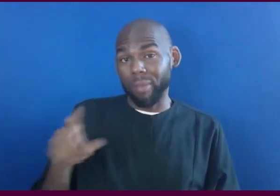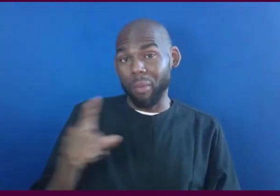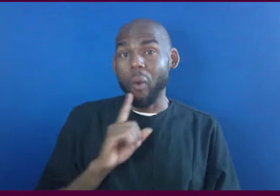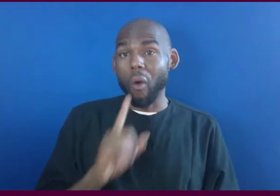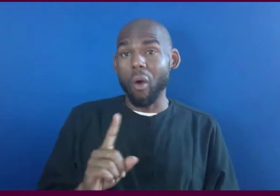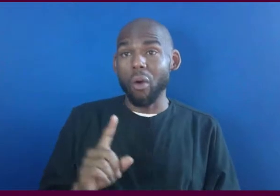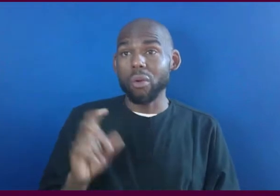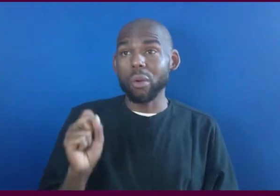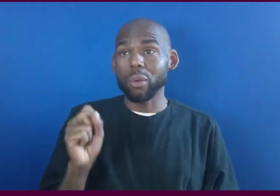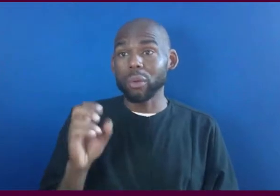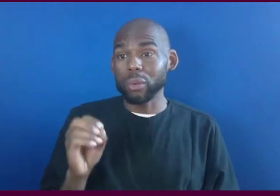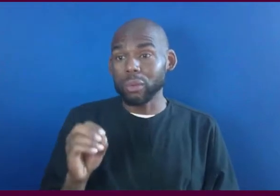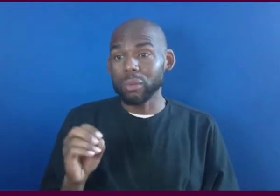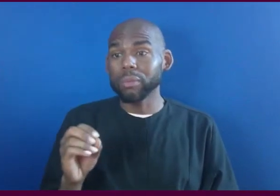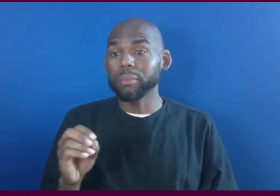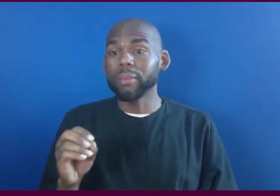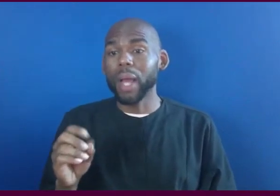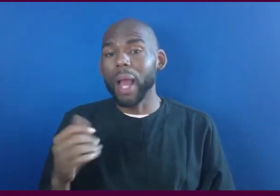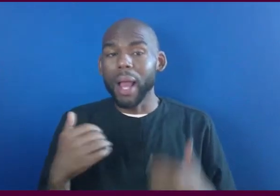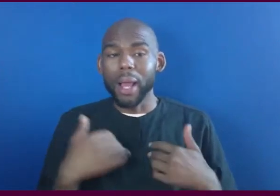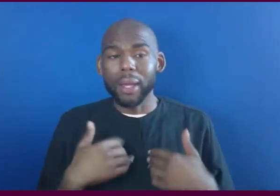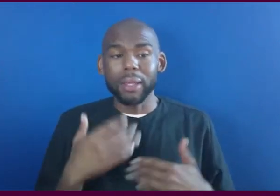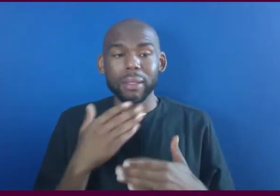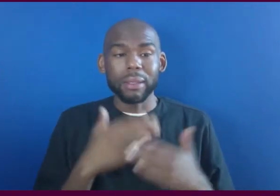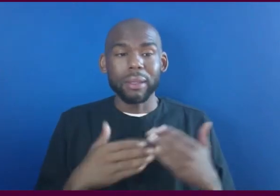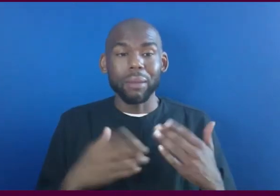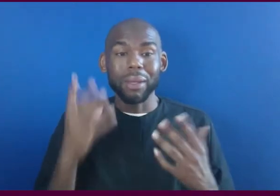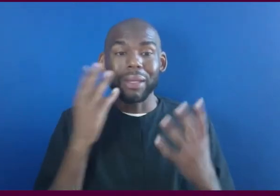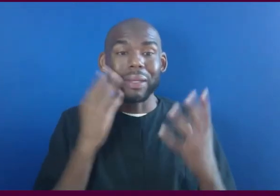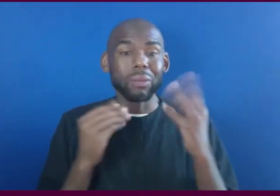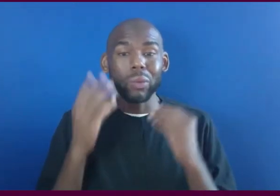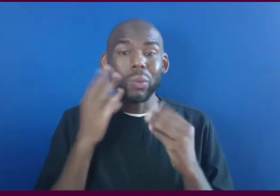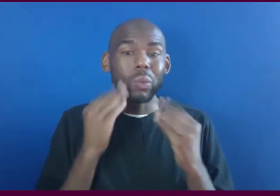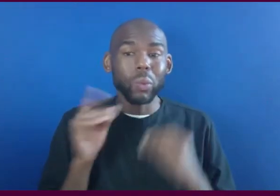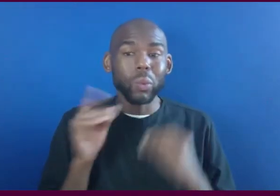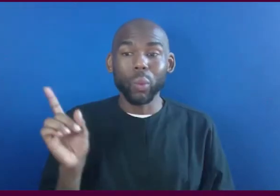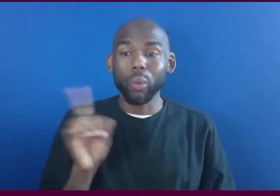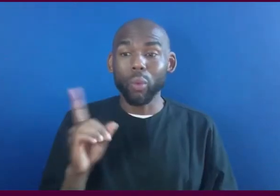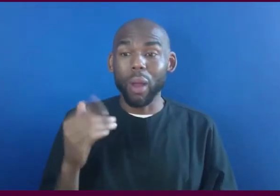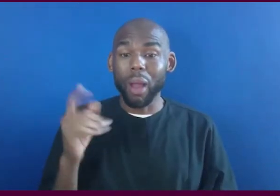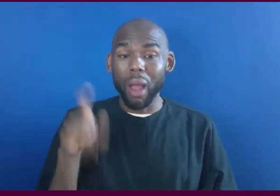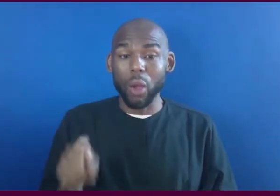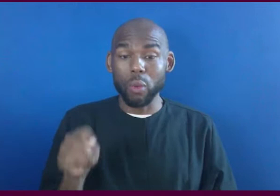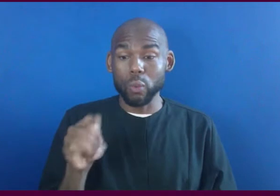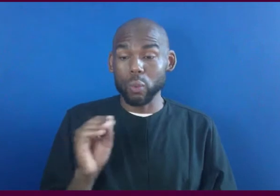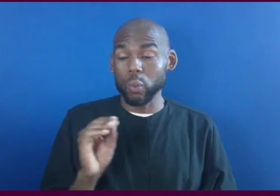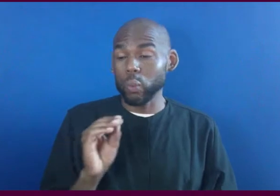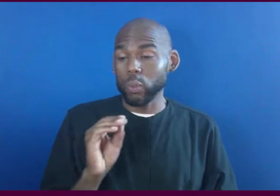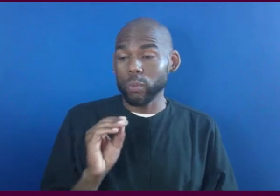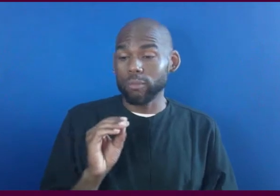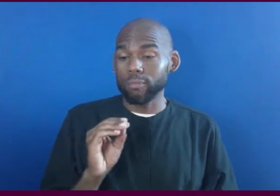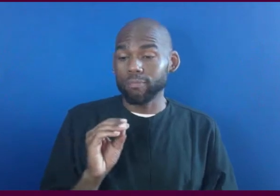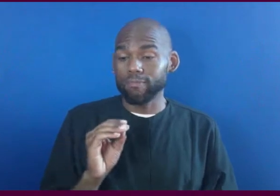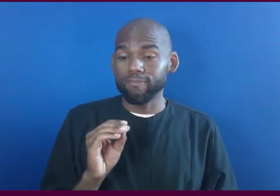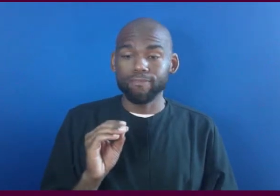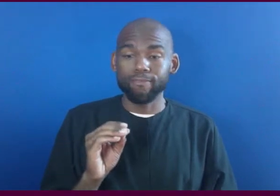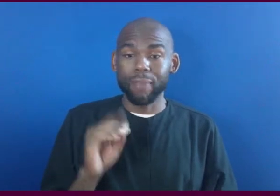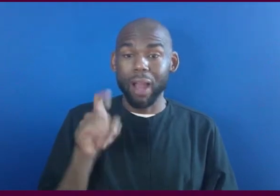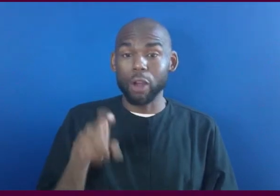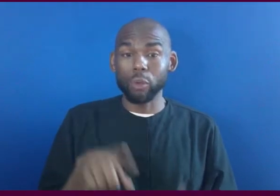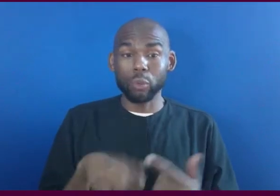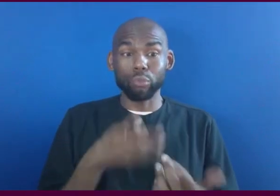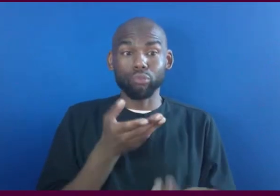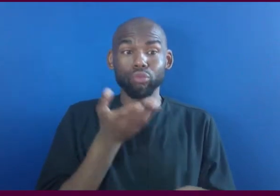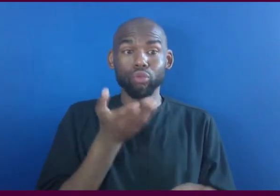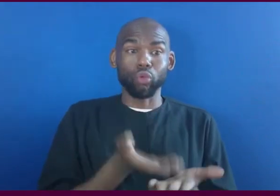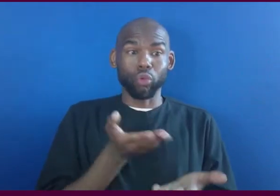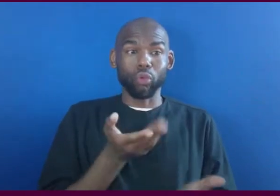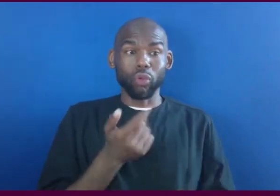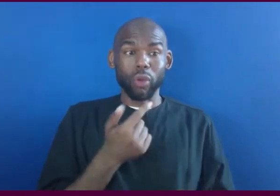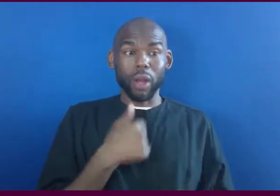And so there's been some experiences there, where I would have to prove that I really